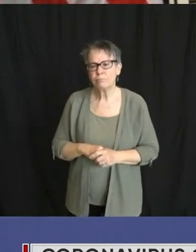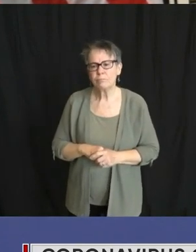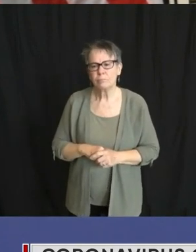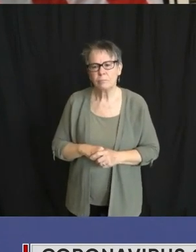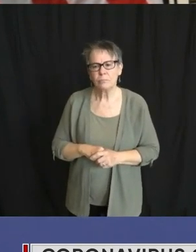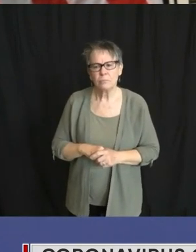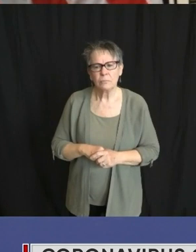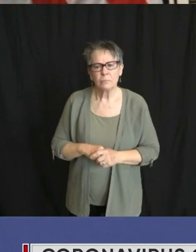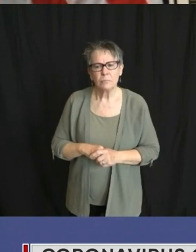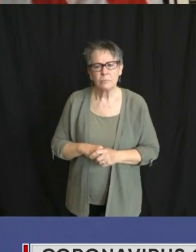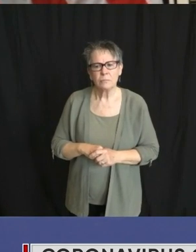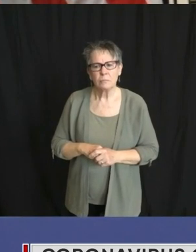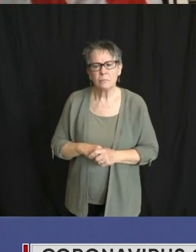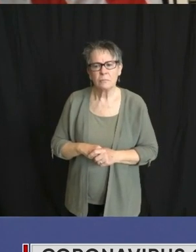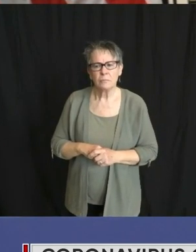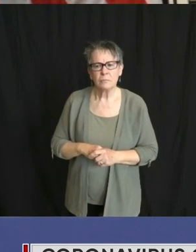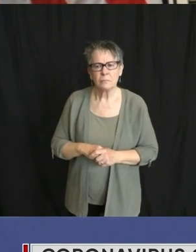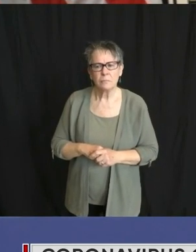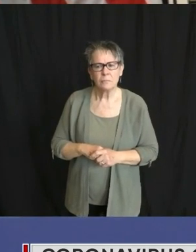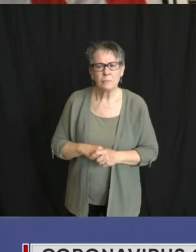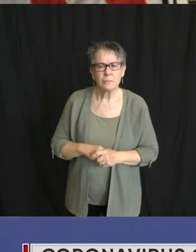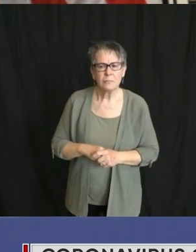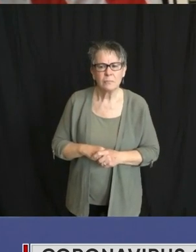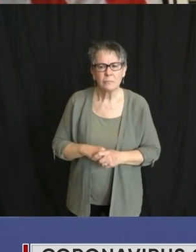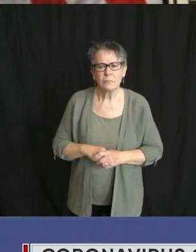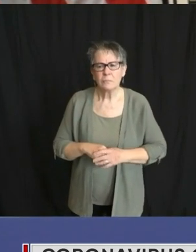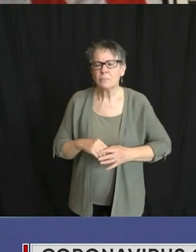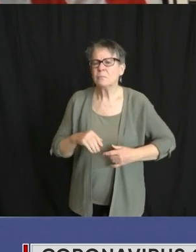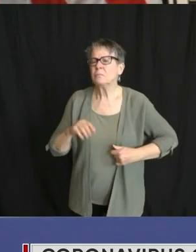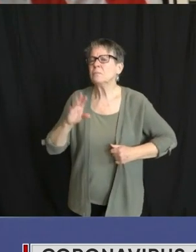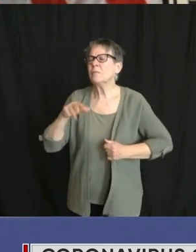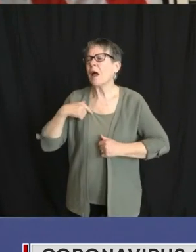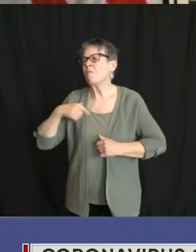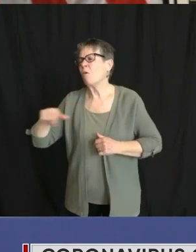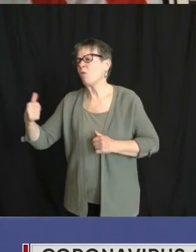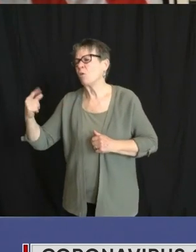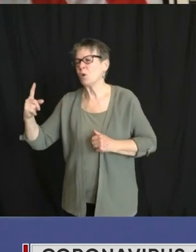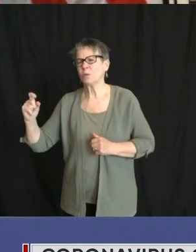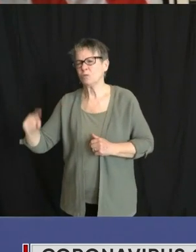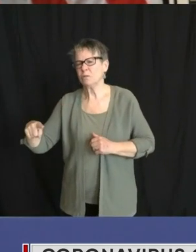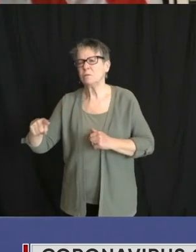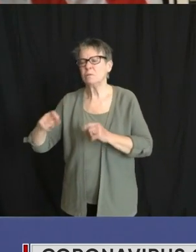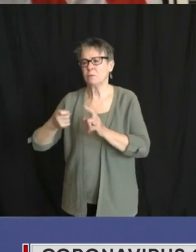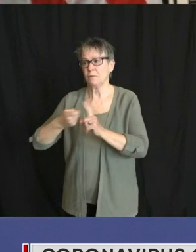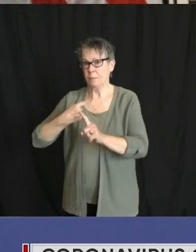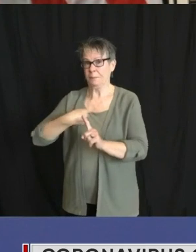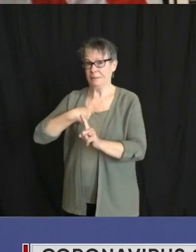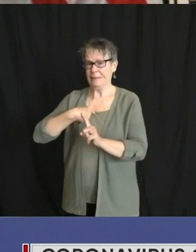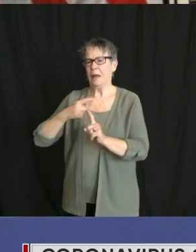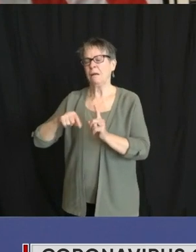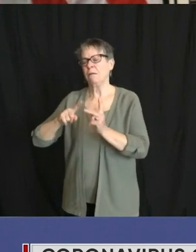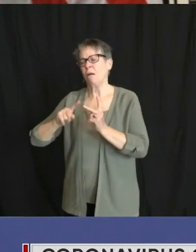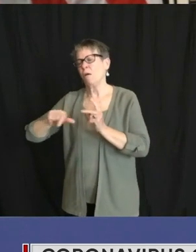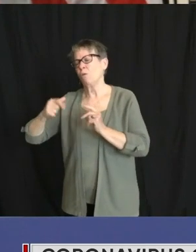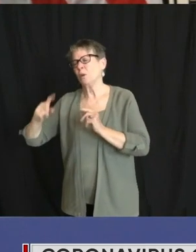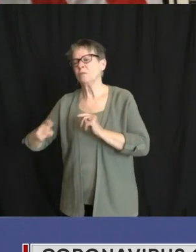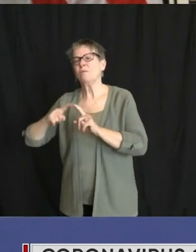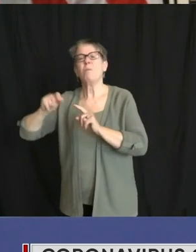I JUST HAVE A COUPLE AND I HAVE ONE FROM MY COLLEAGUE AS WELL.